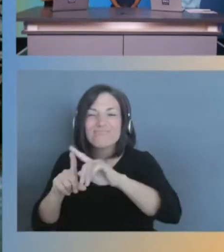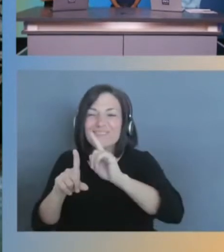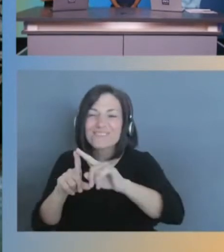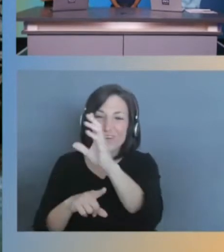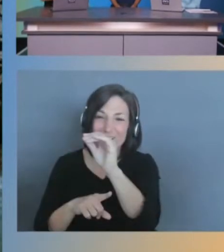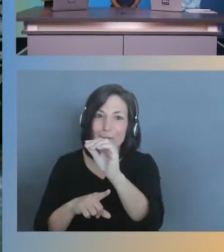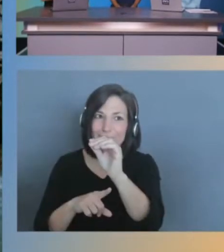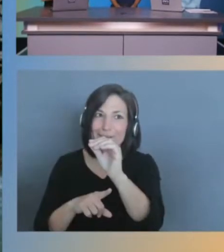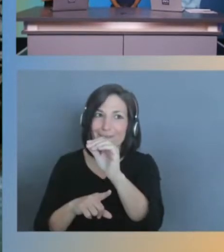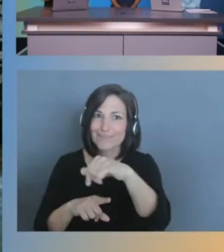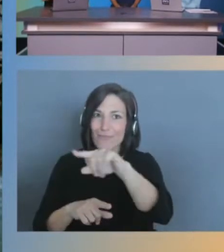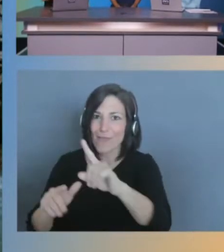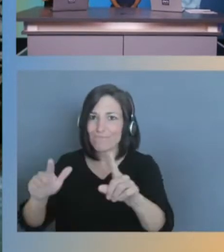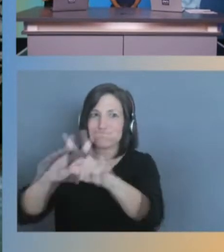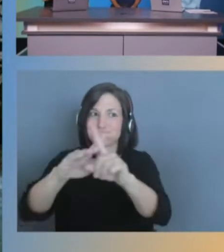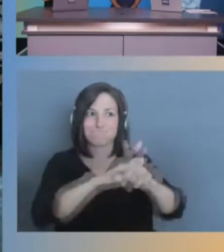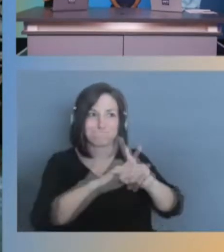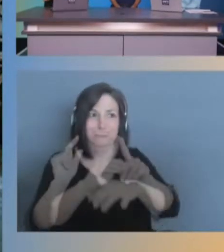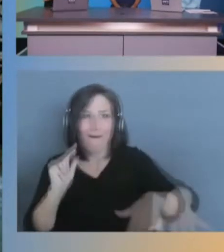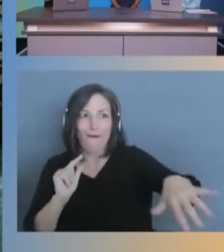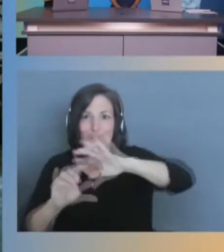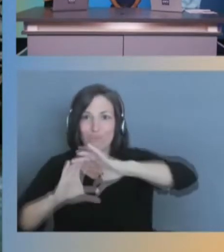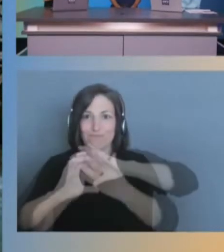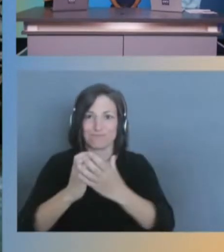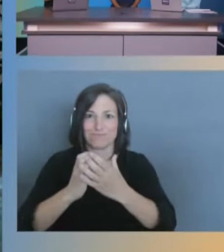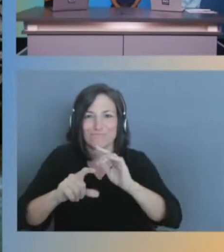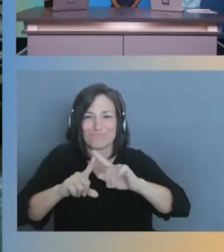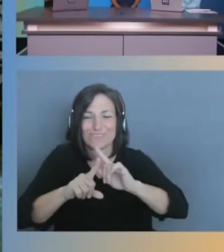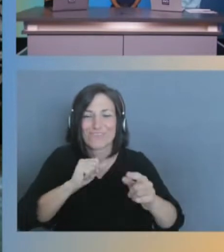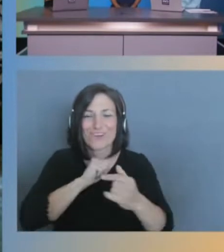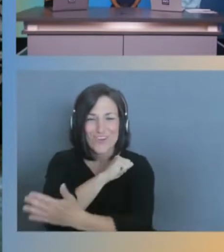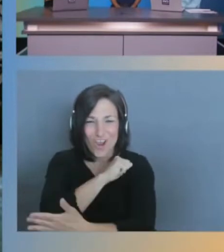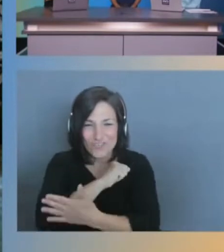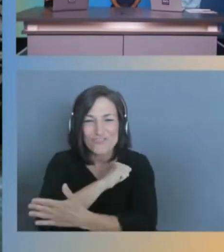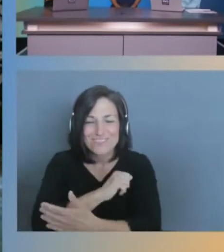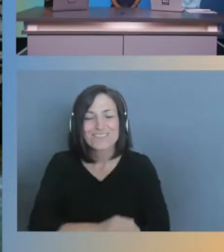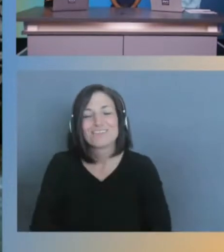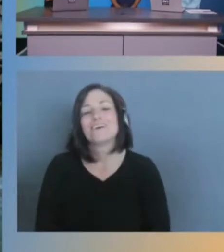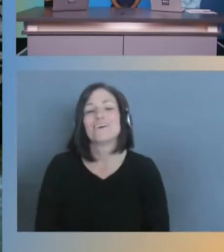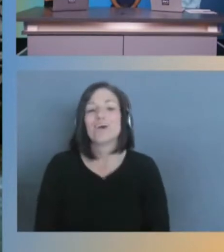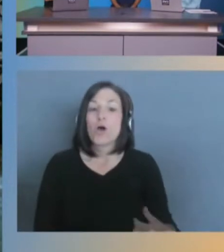We said that we we're gonna achieve this Climate Pledge by 2040.